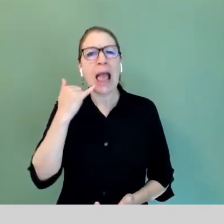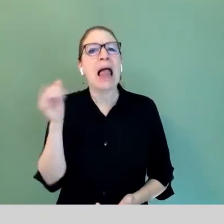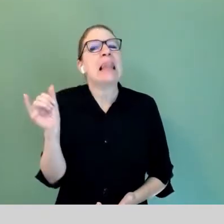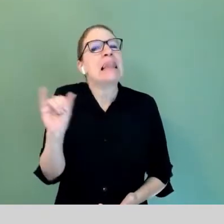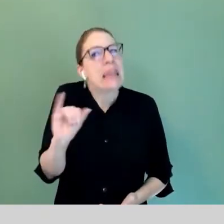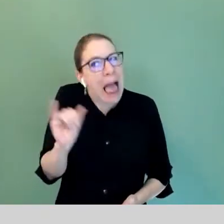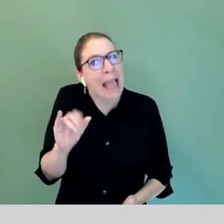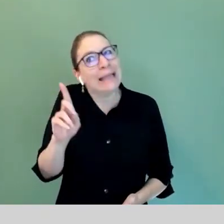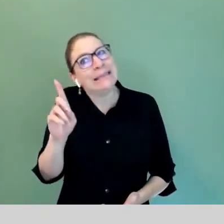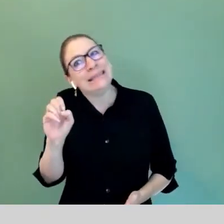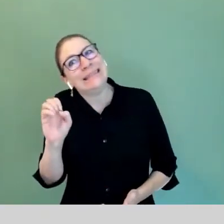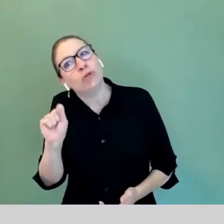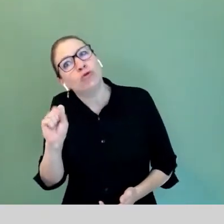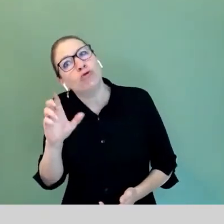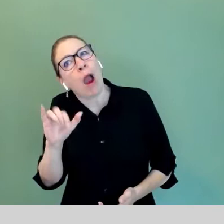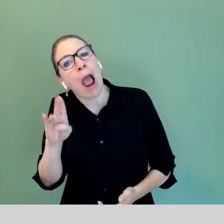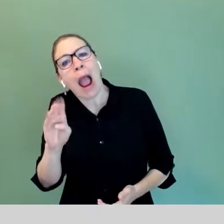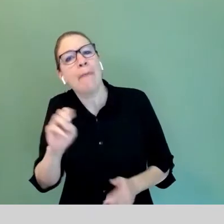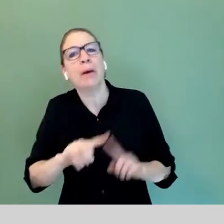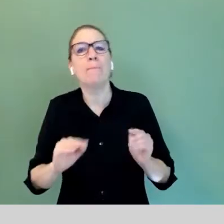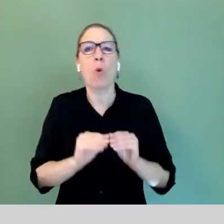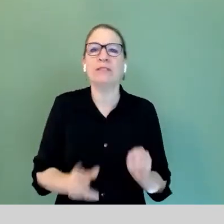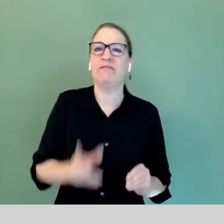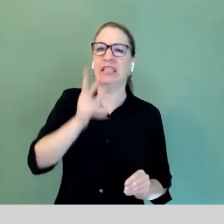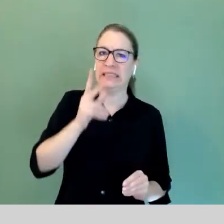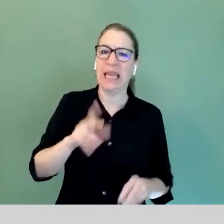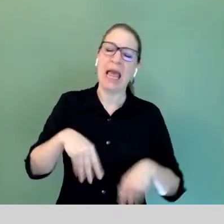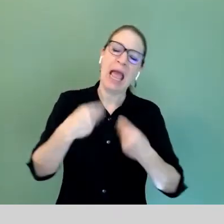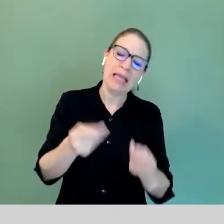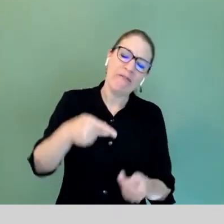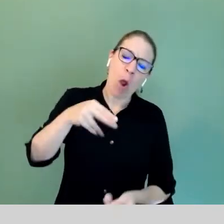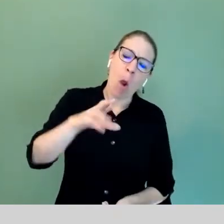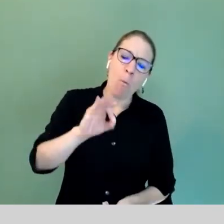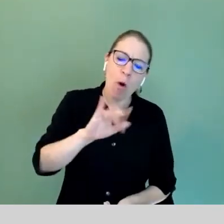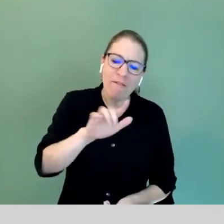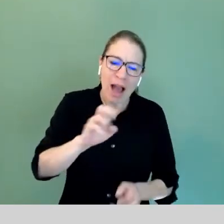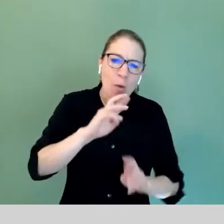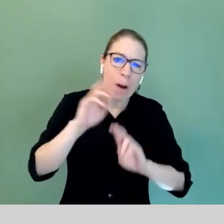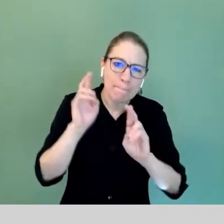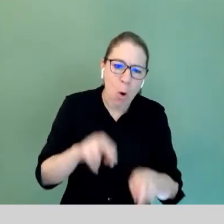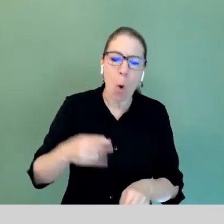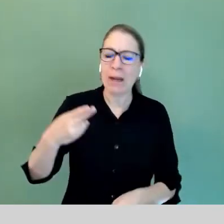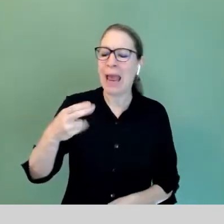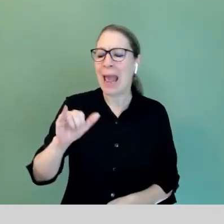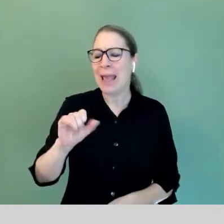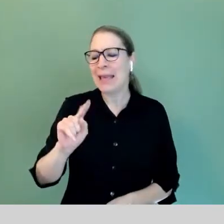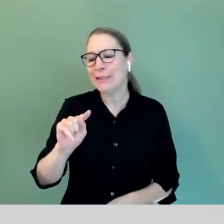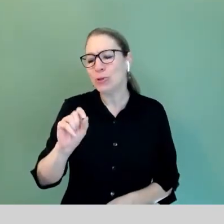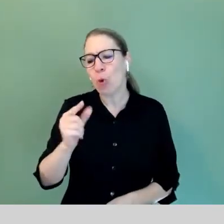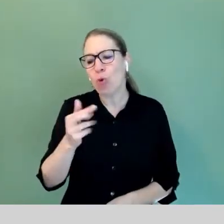It gives you a profile report. It gives you a lot more statistics. It gives you a histogram, et cetera, et cetera.